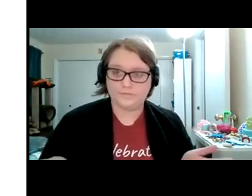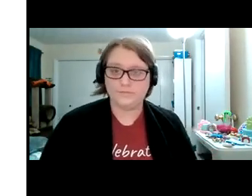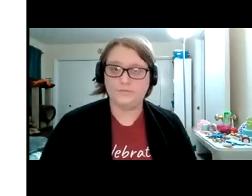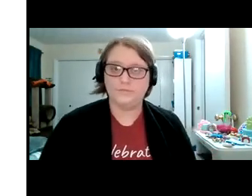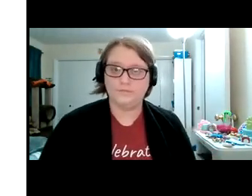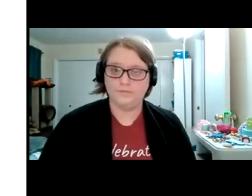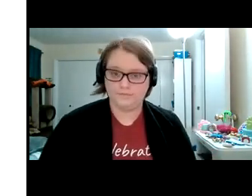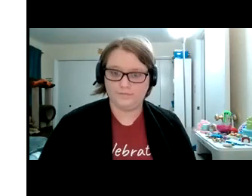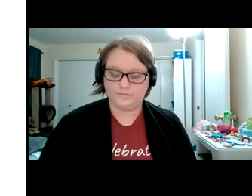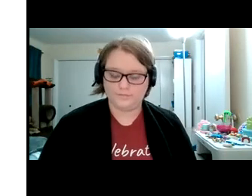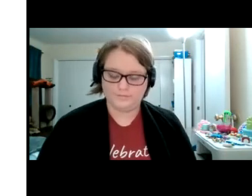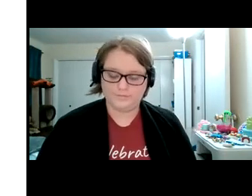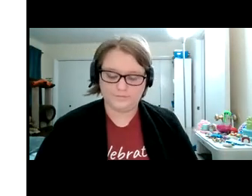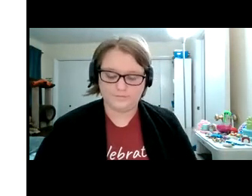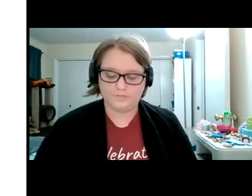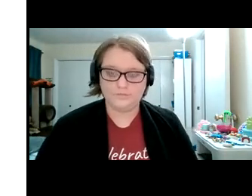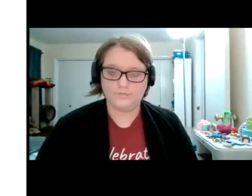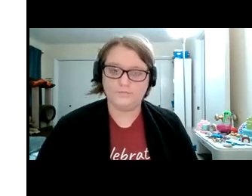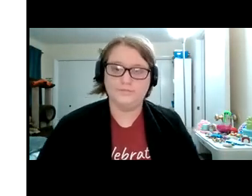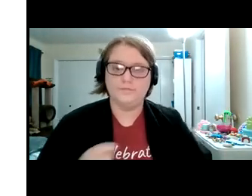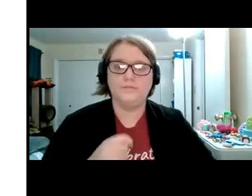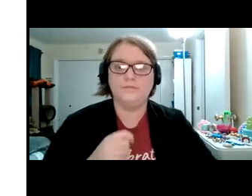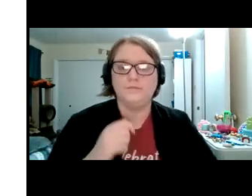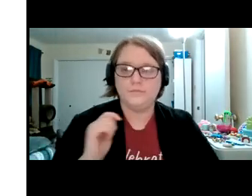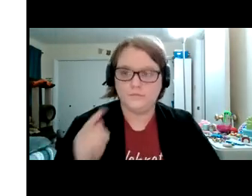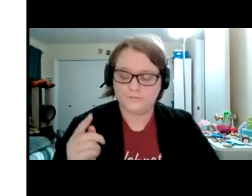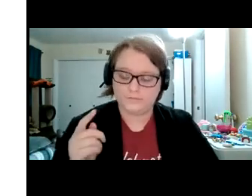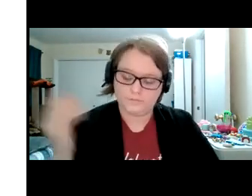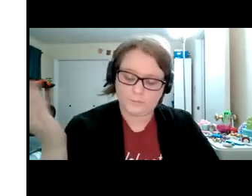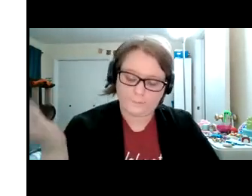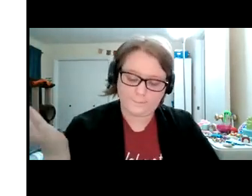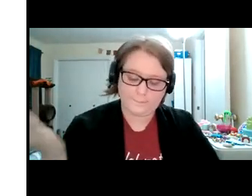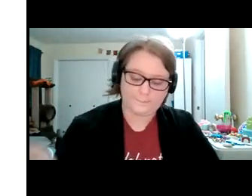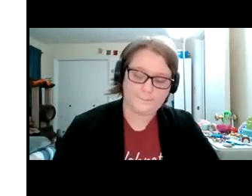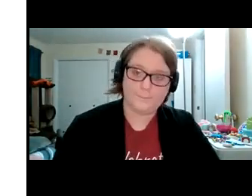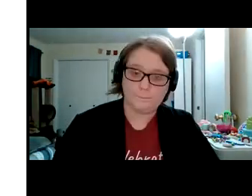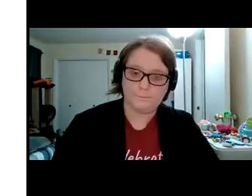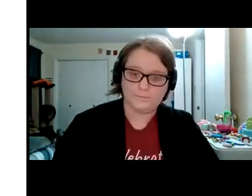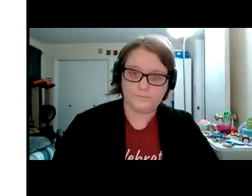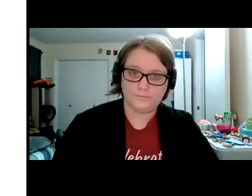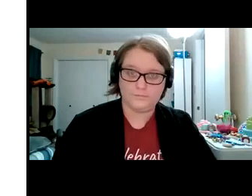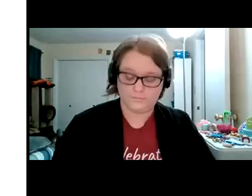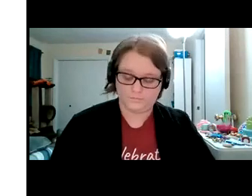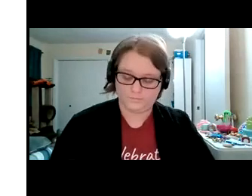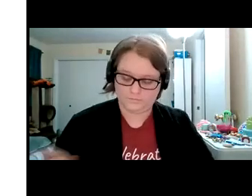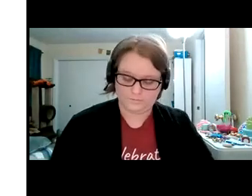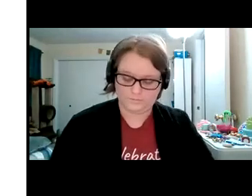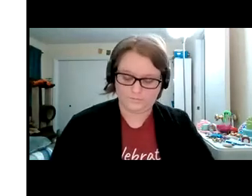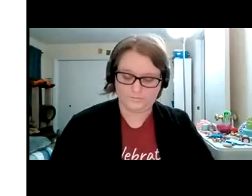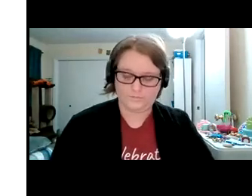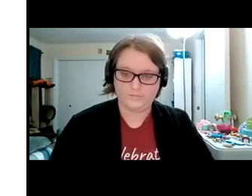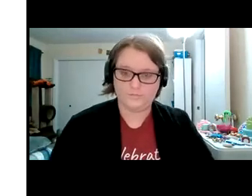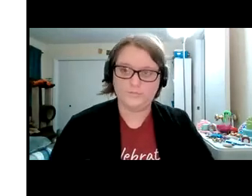is done online these days. It can sound strange but online advocacy can be incredibly effective,